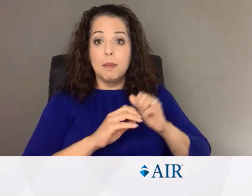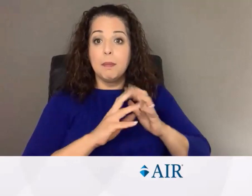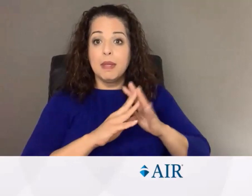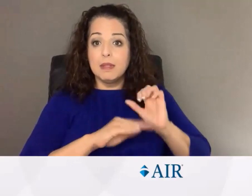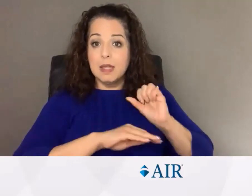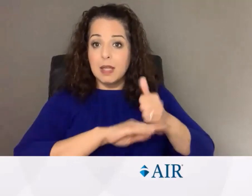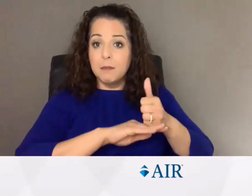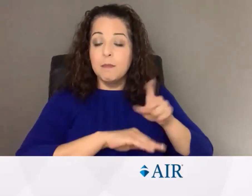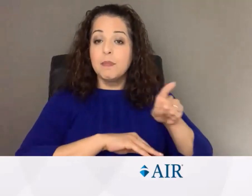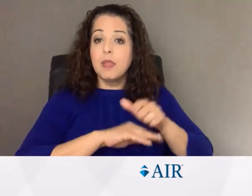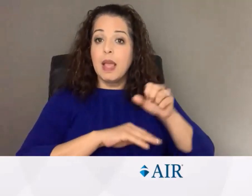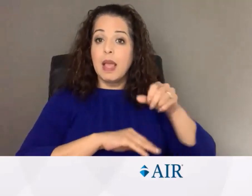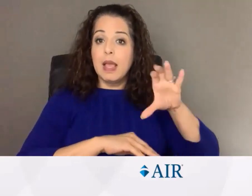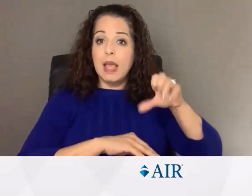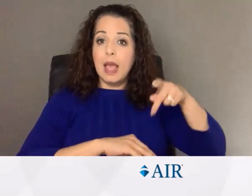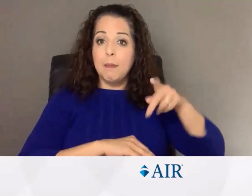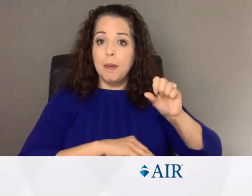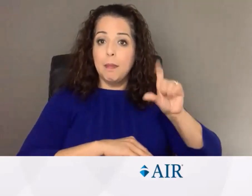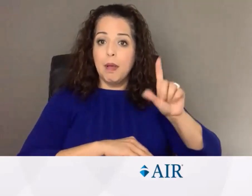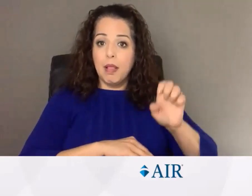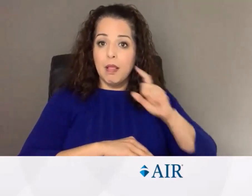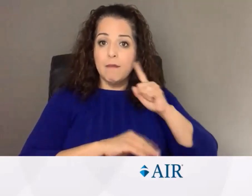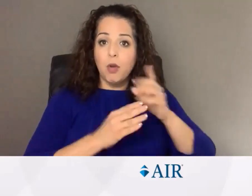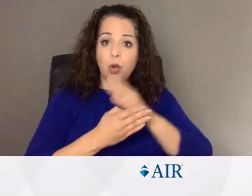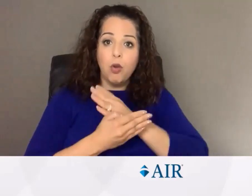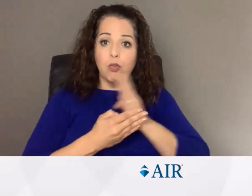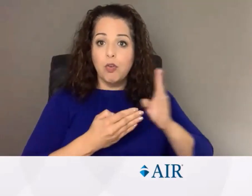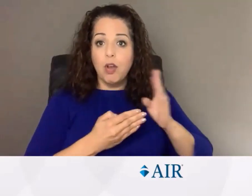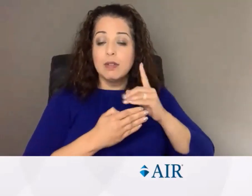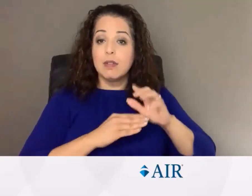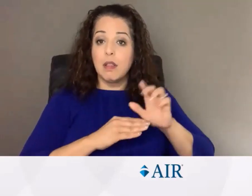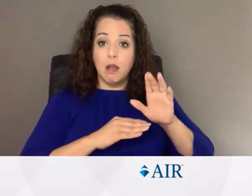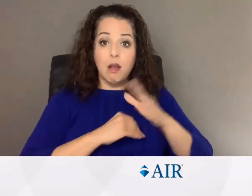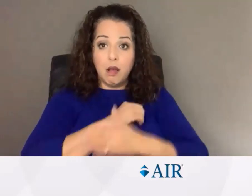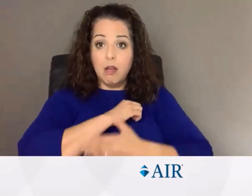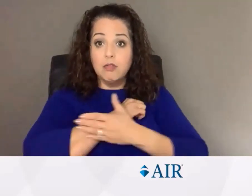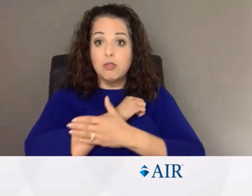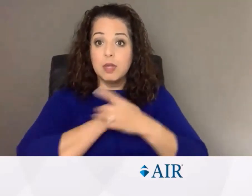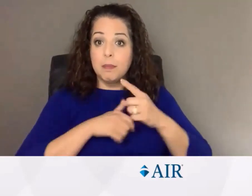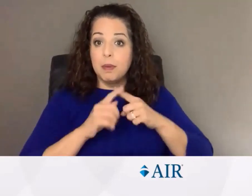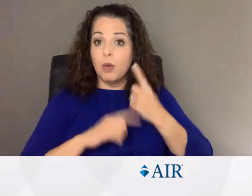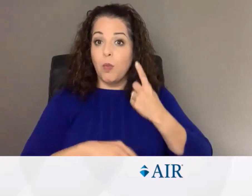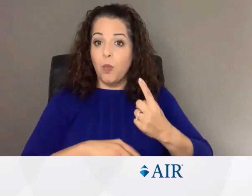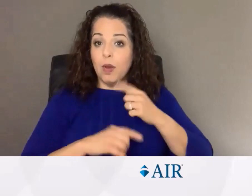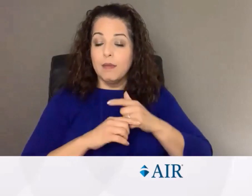But Pamela is also pointing out that currently a fidelity requirement of CAPABLE is that it includes nursing.